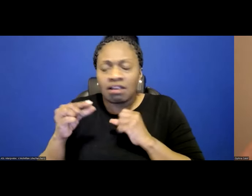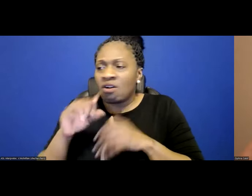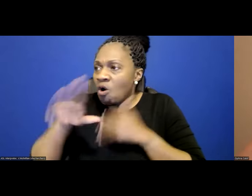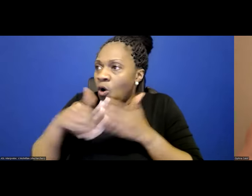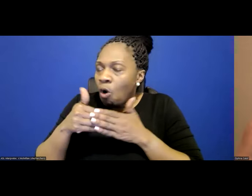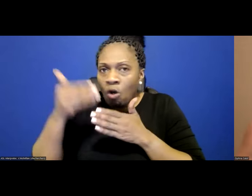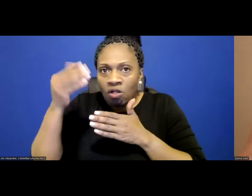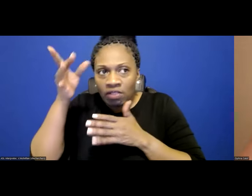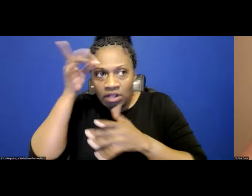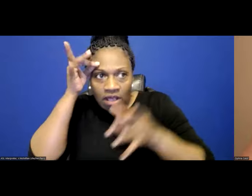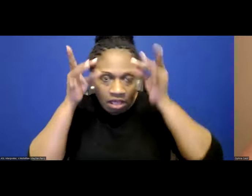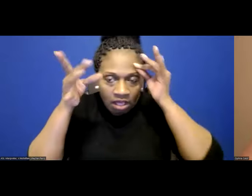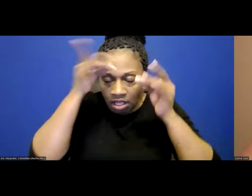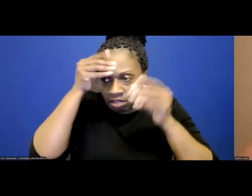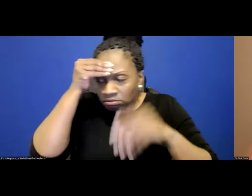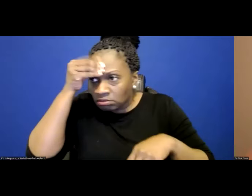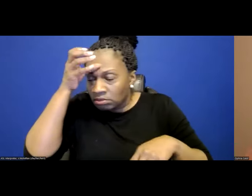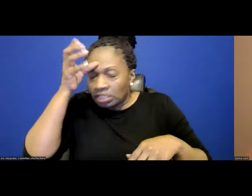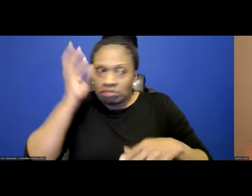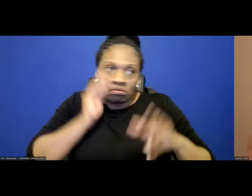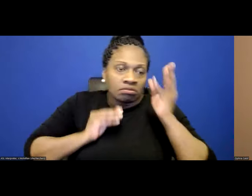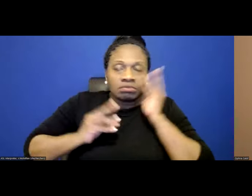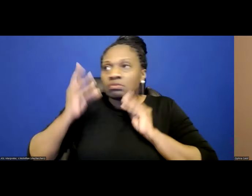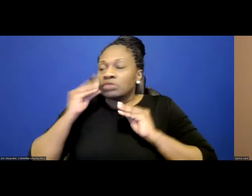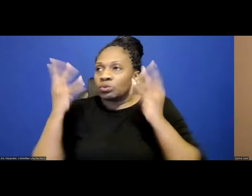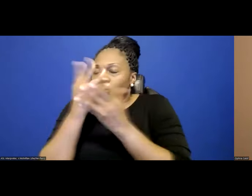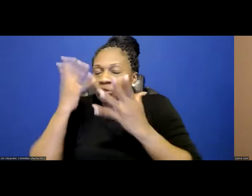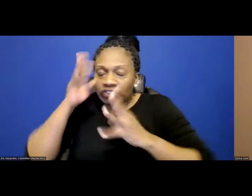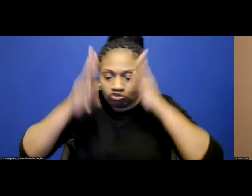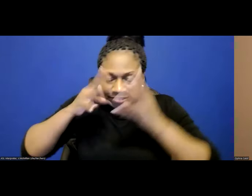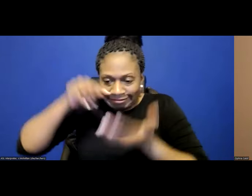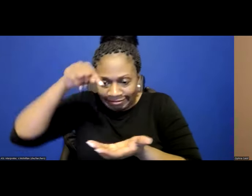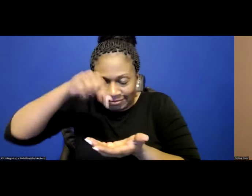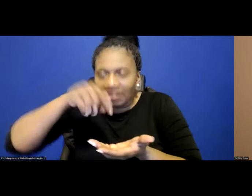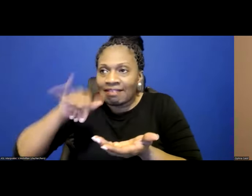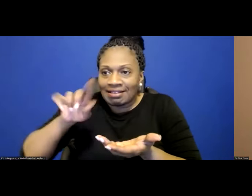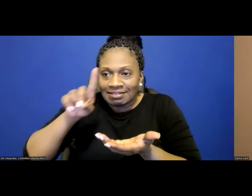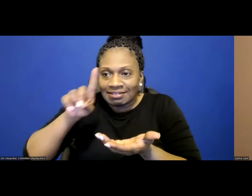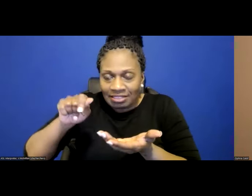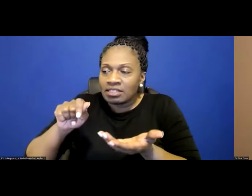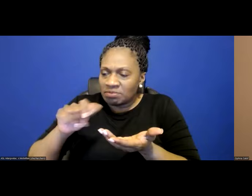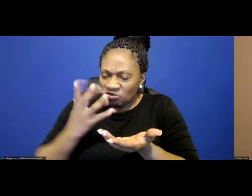and experience and beauty and creativity that disability brings,